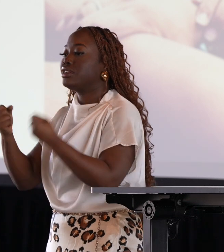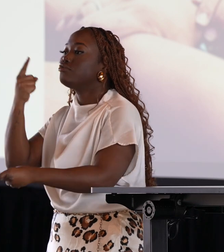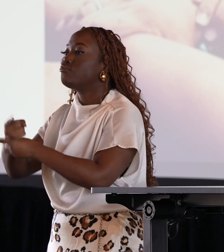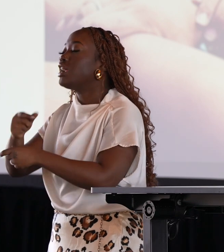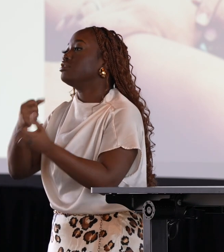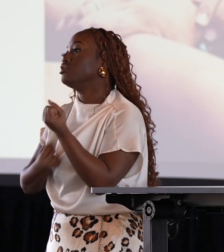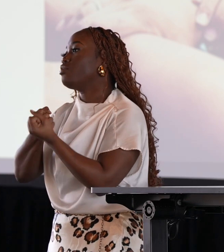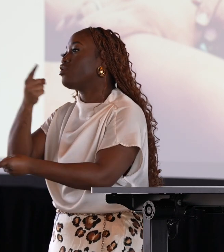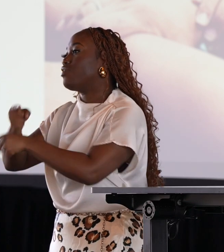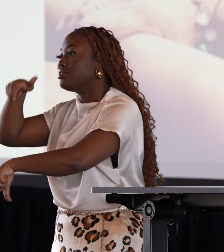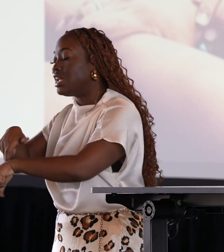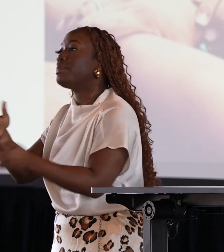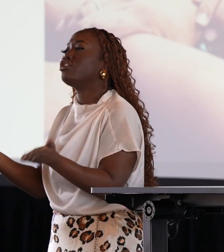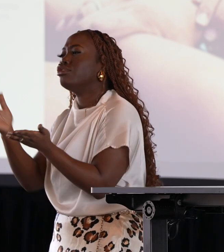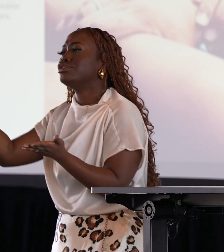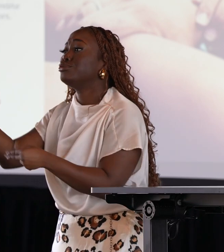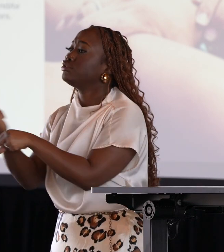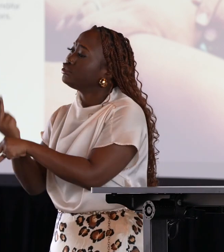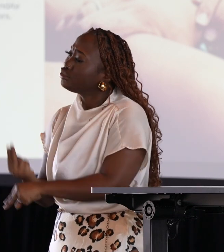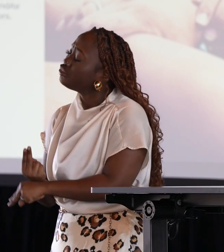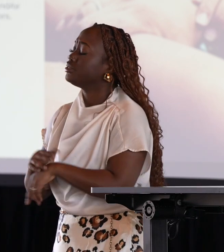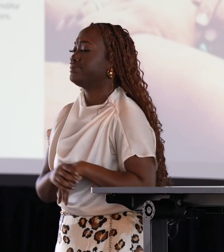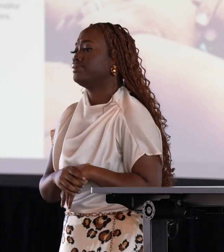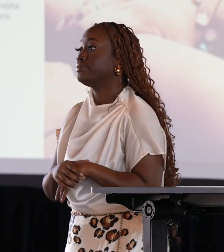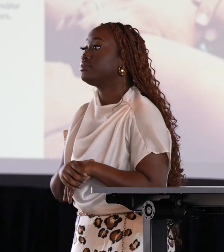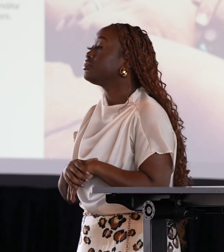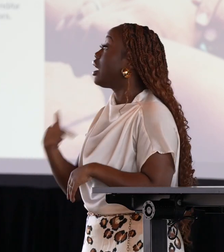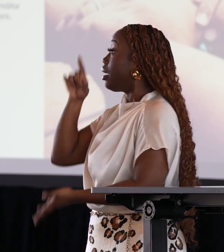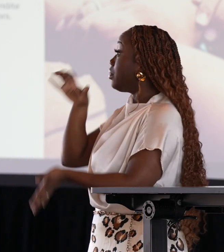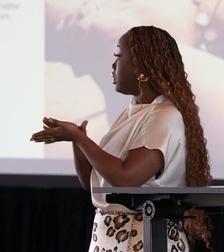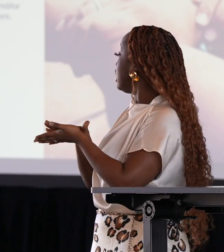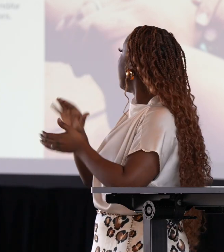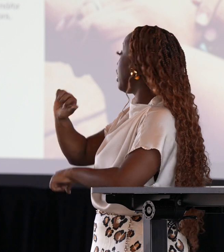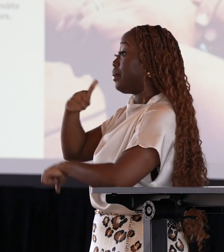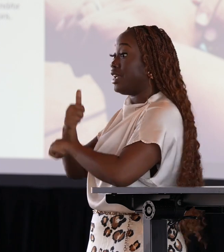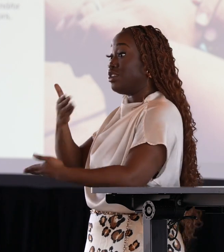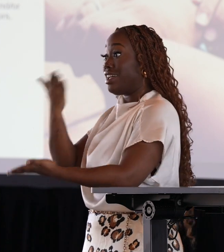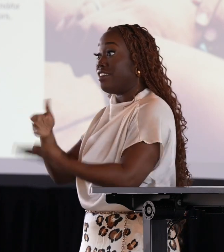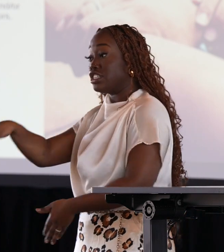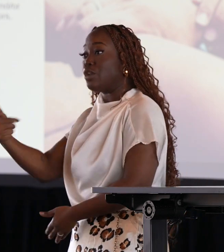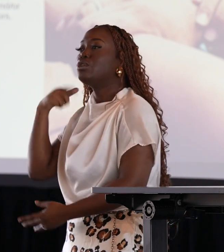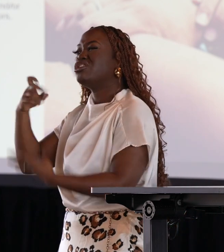time. So I encourage you to use them, I believe, and based on the evidence and others, we should be screening addressing